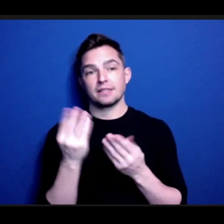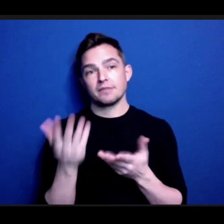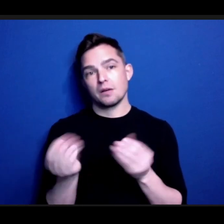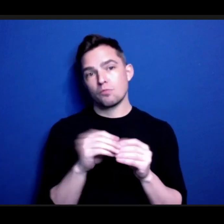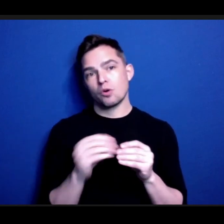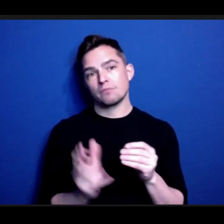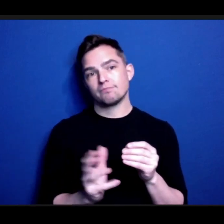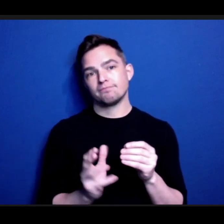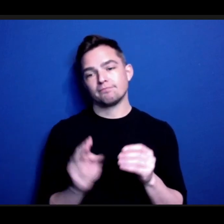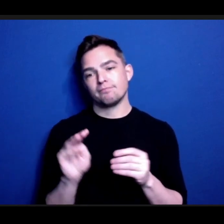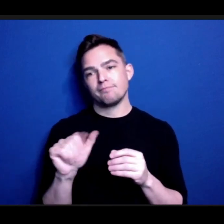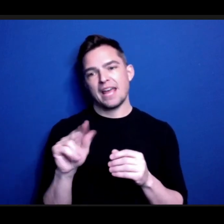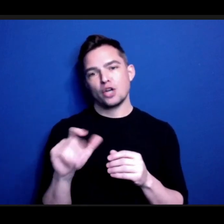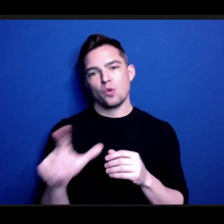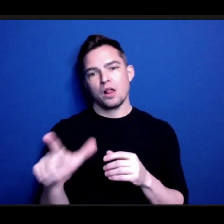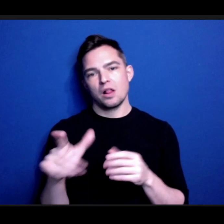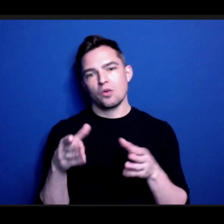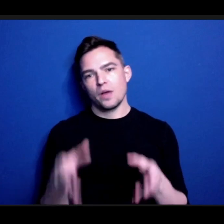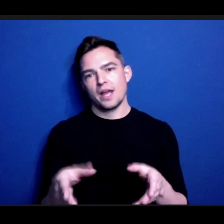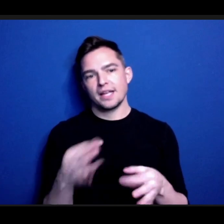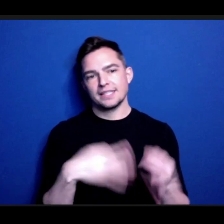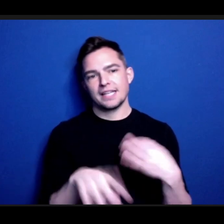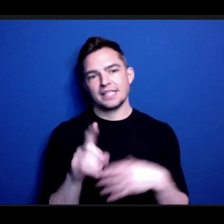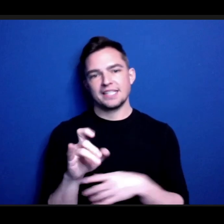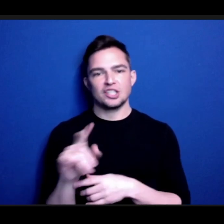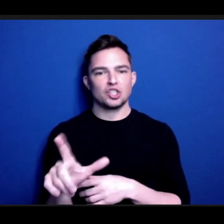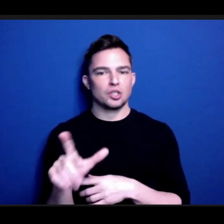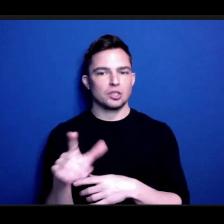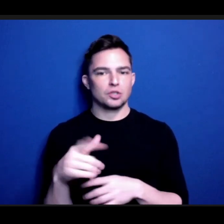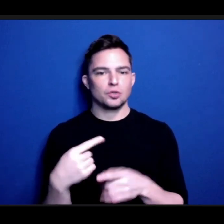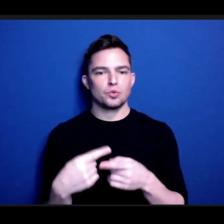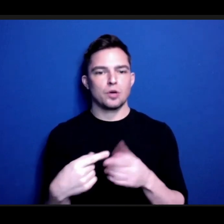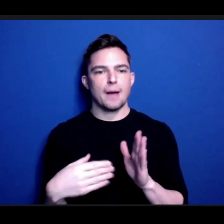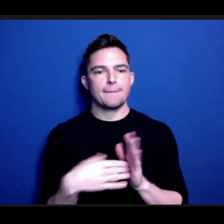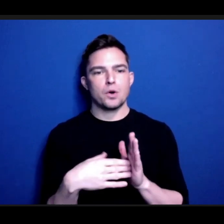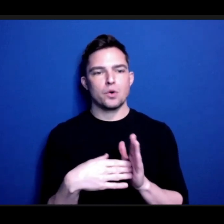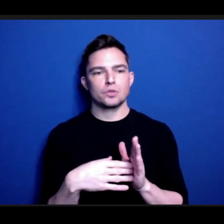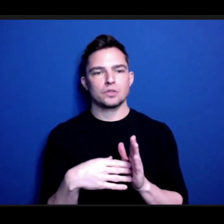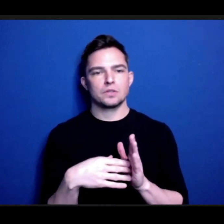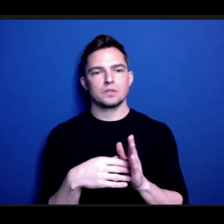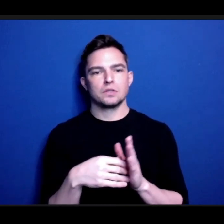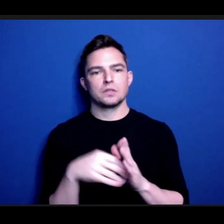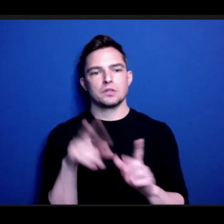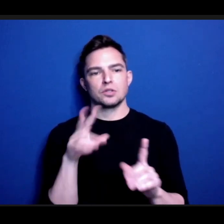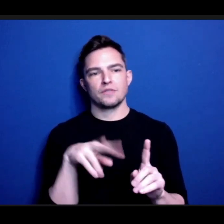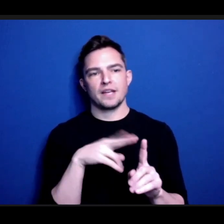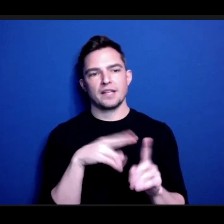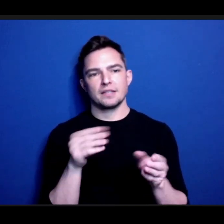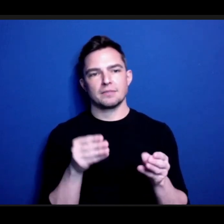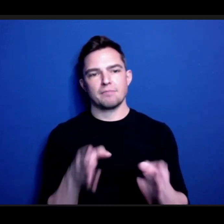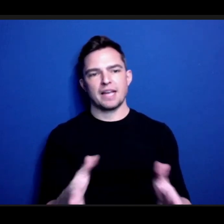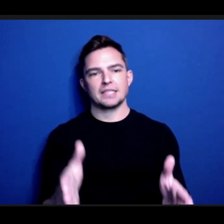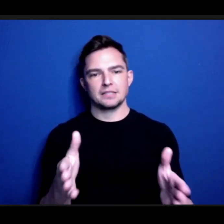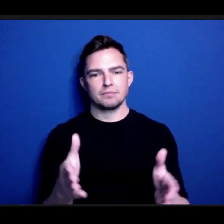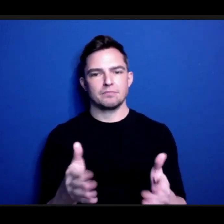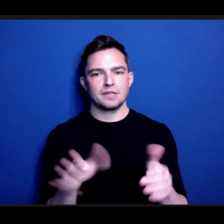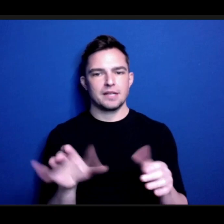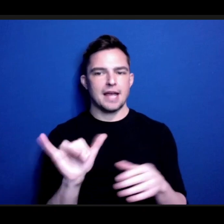versus digital to oppose the surveillance mechanisms as they are, because so many of